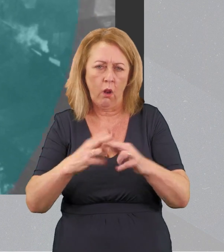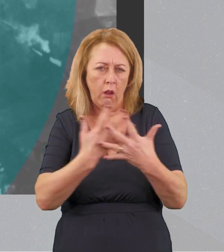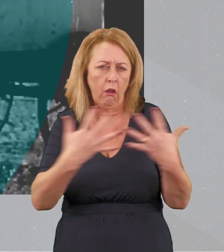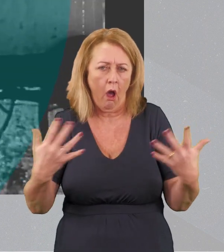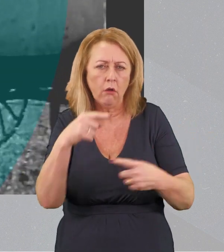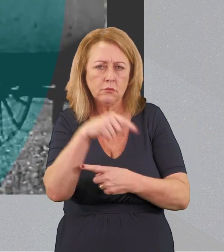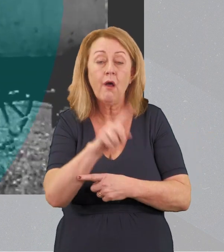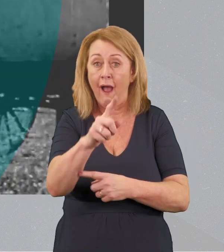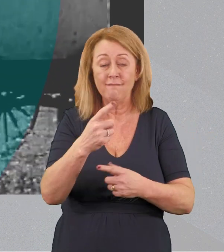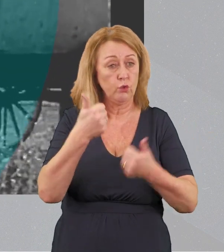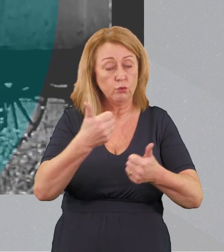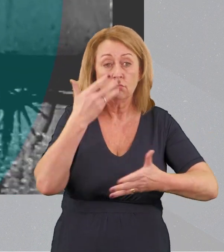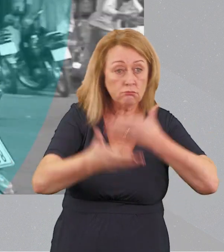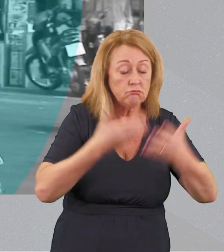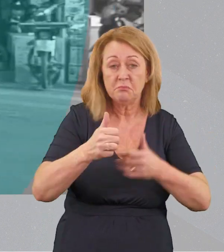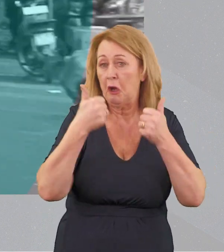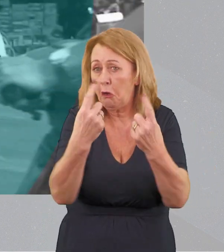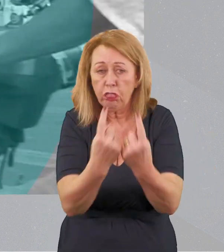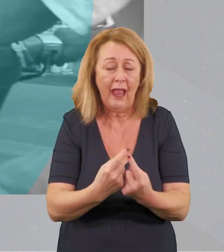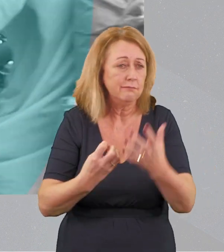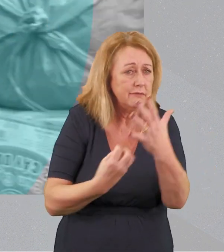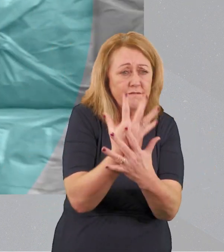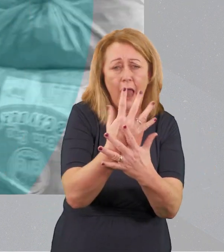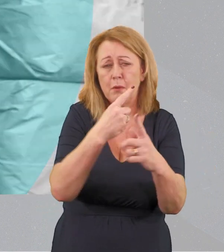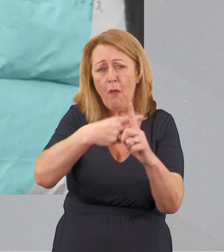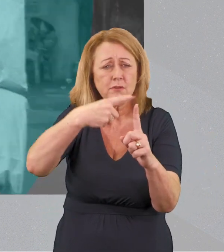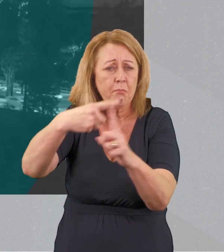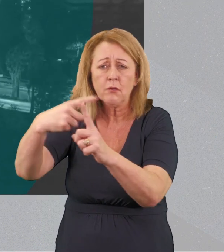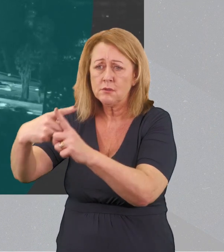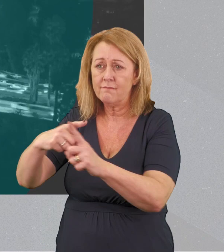and we've got a very positive narrative around that about this being a good thing and development all being positive,